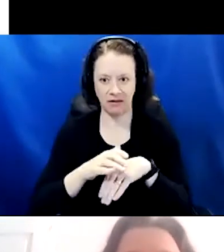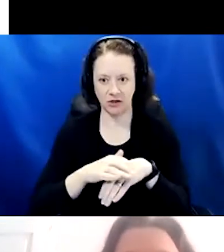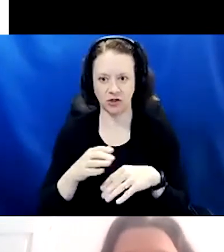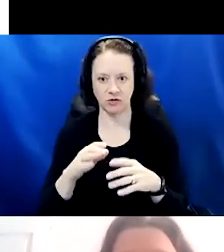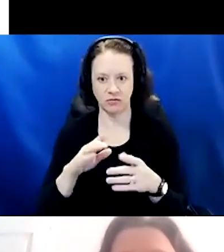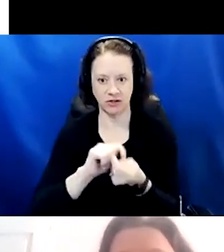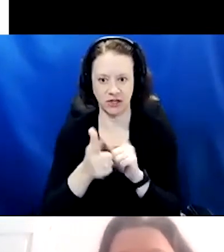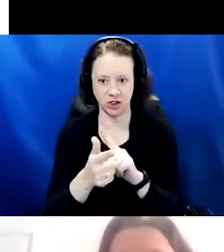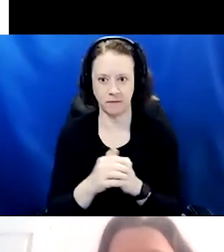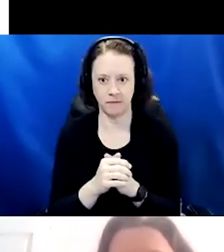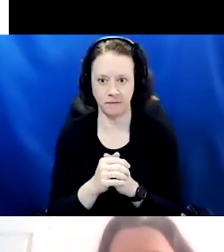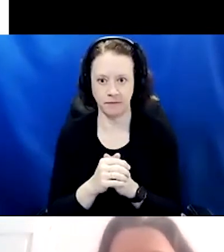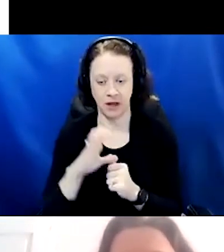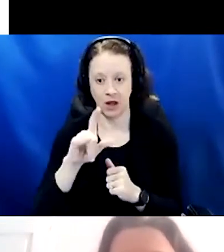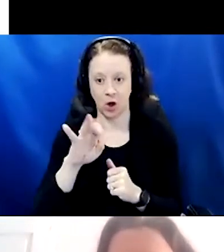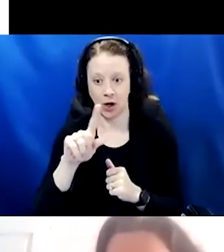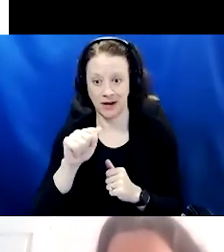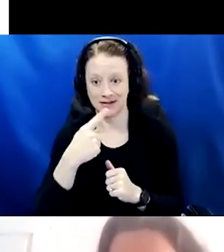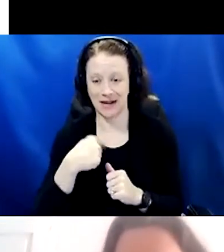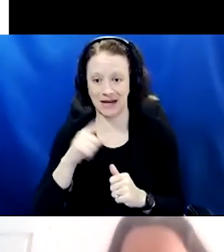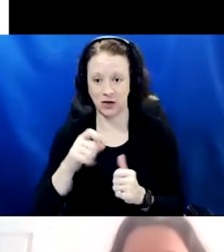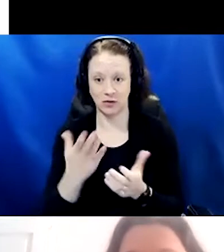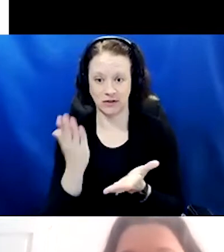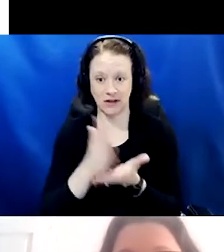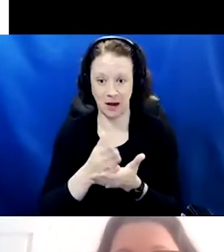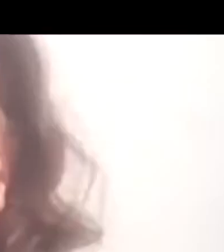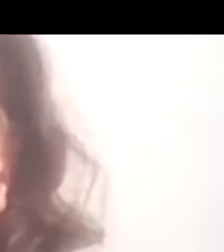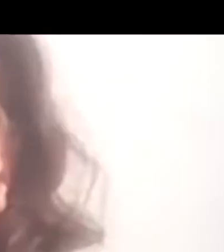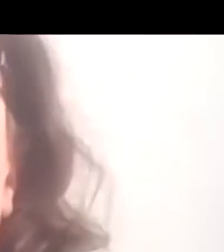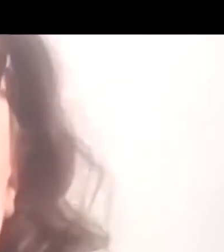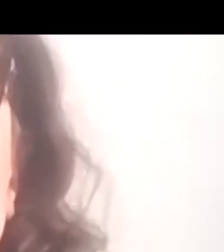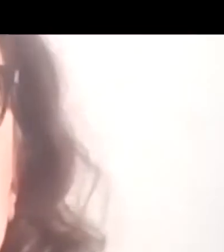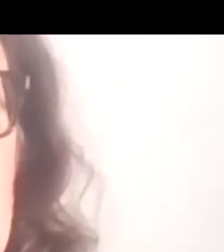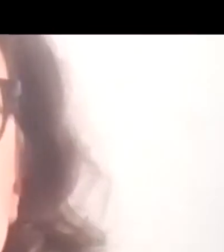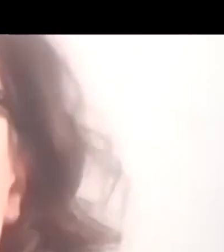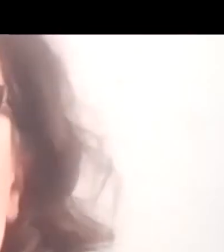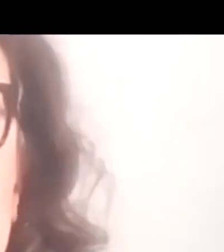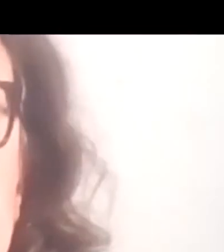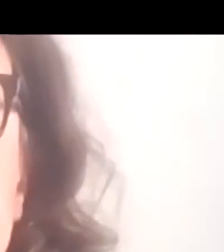I need to stop and reshare because my slide stopped working.